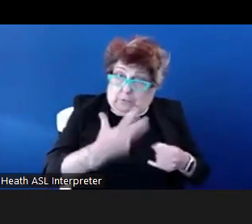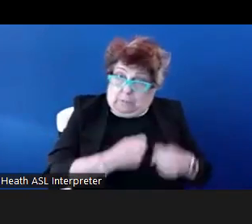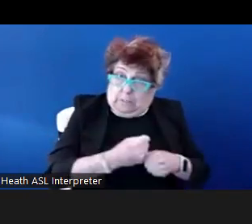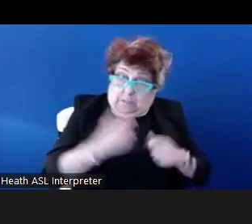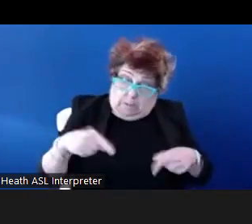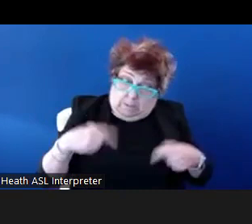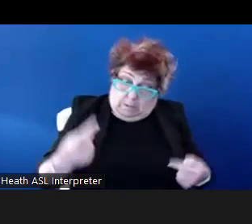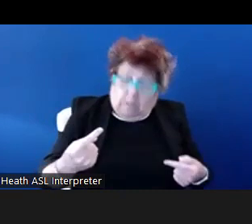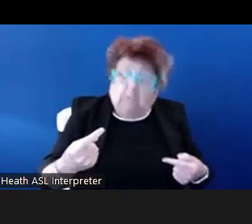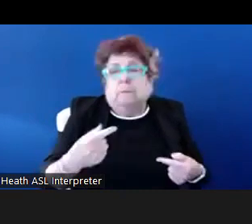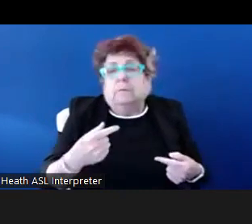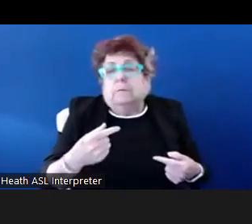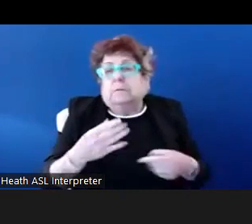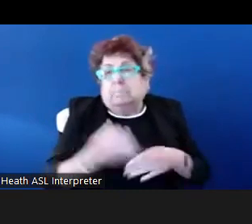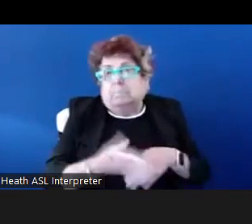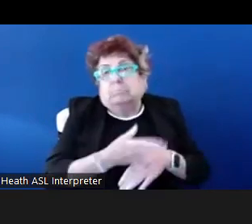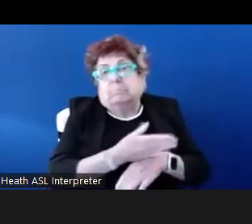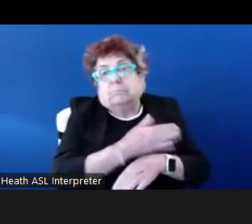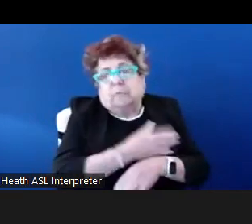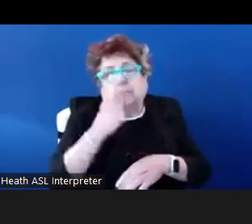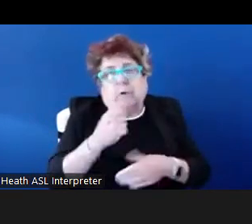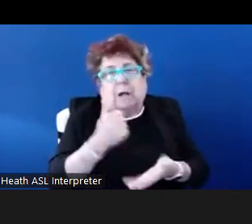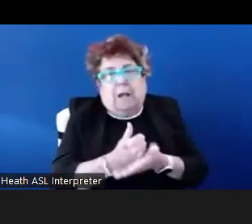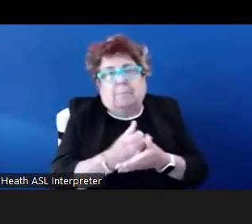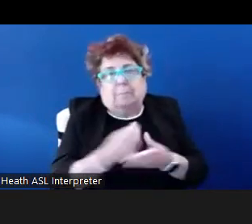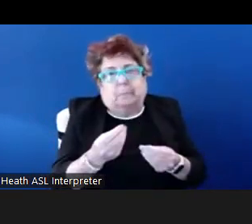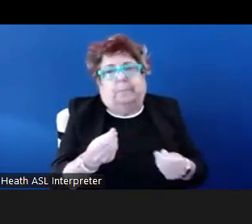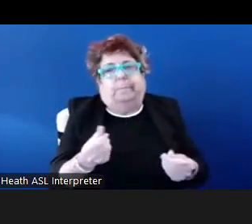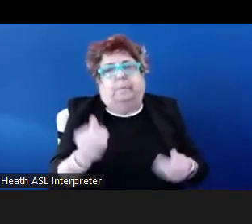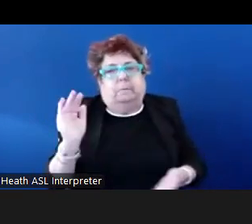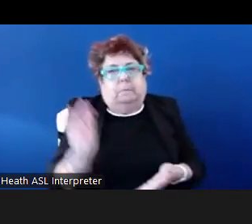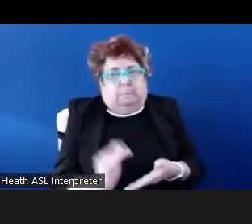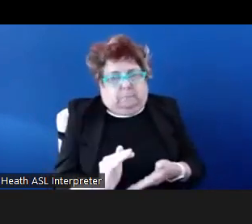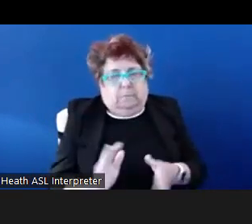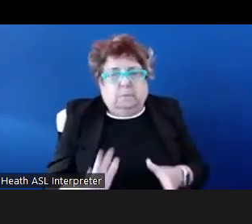providing significant historic resources to communities to address the problem of homelessness in resources we